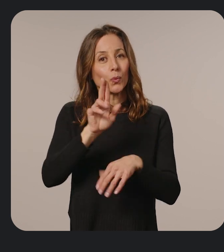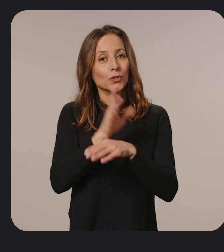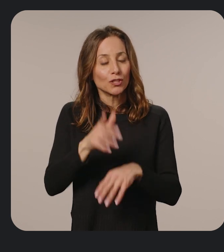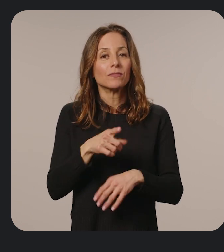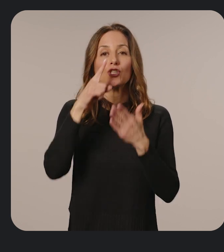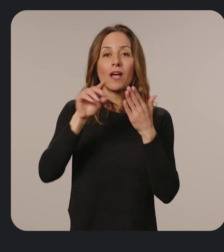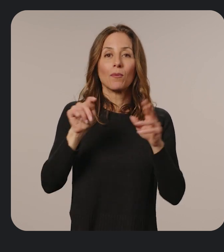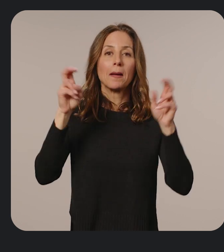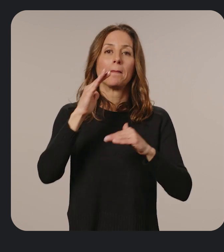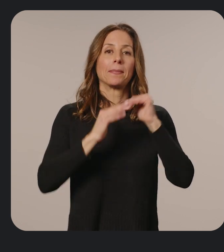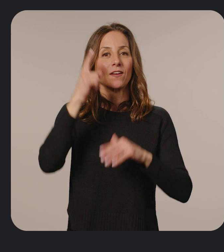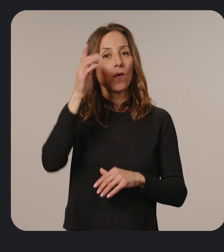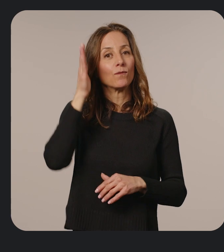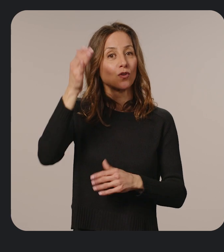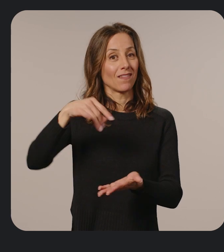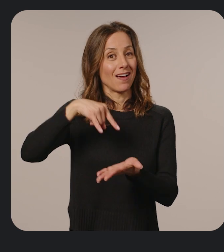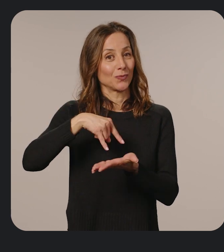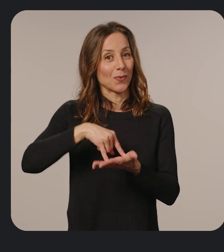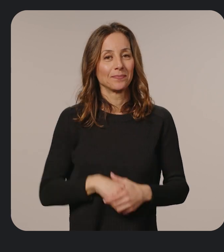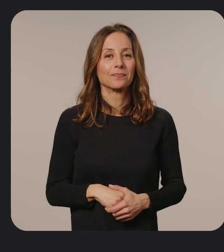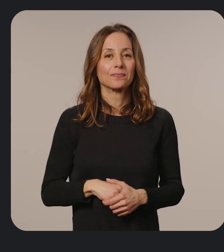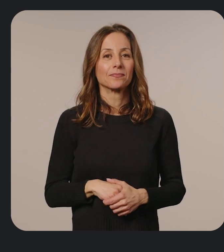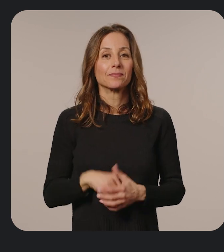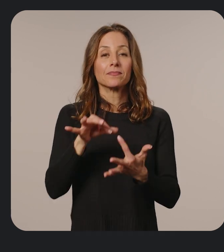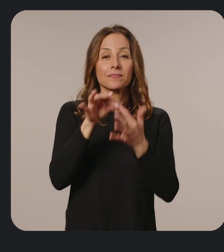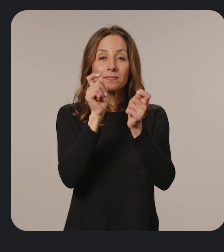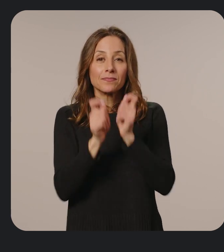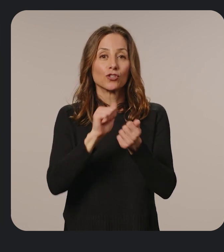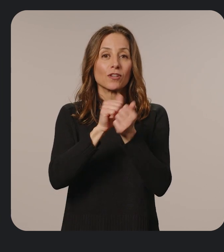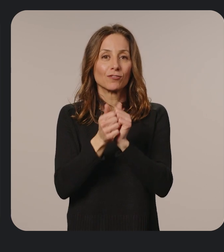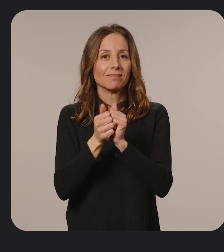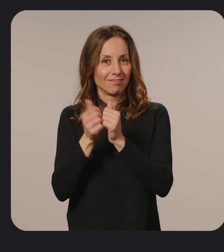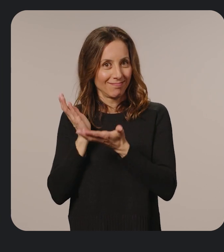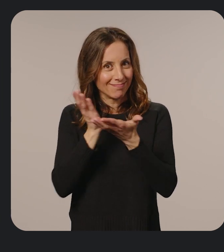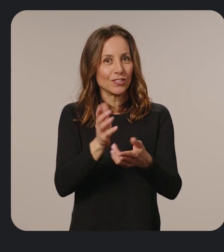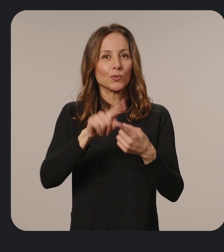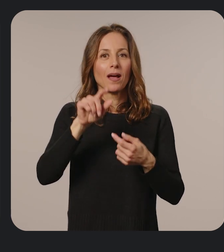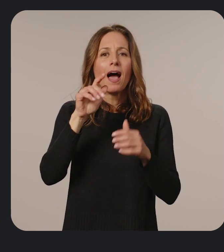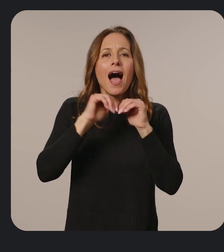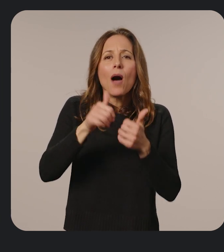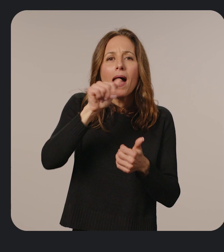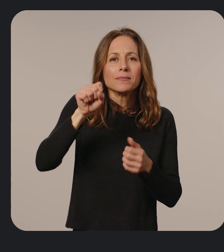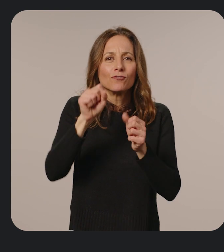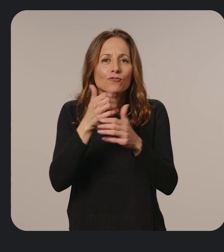more relatable for your users, check out Building for Future of Android. Customization changes are coming to how